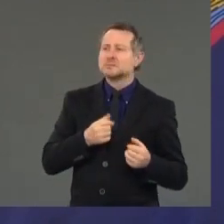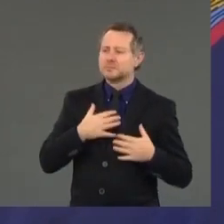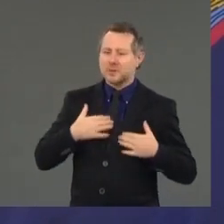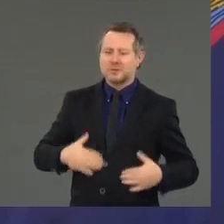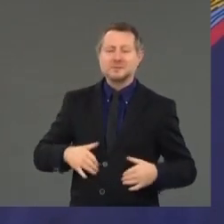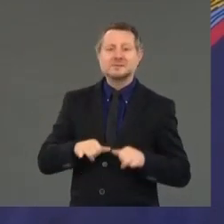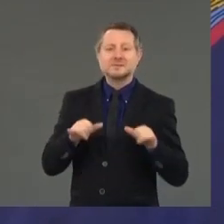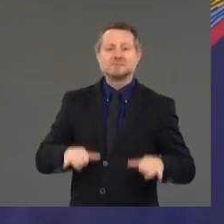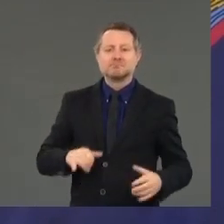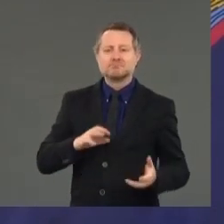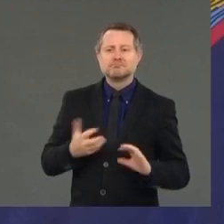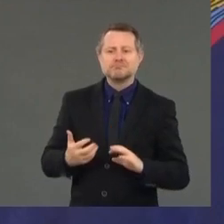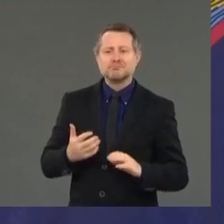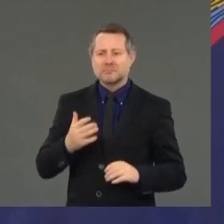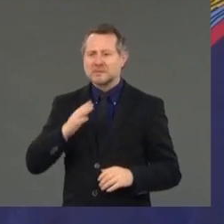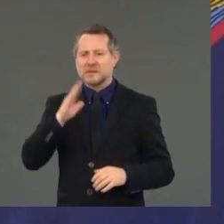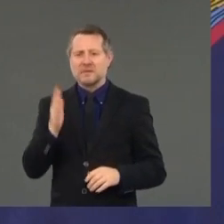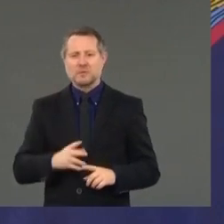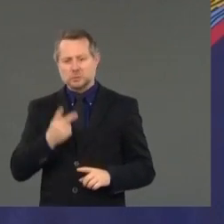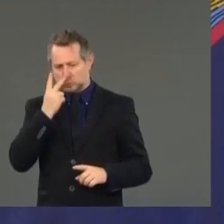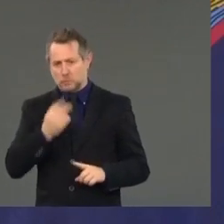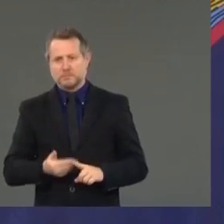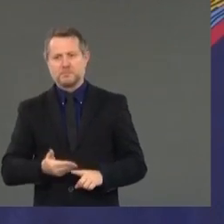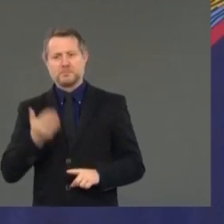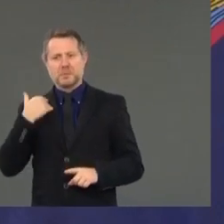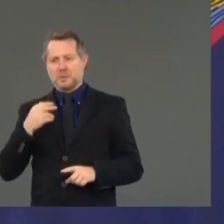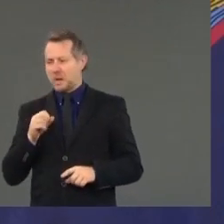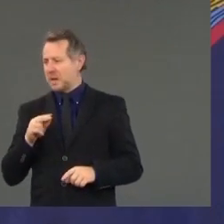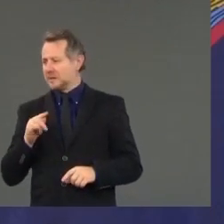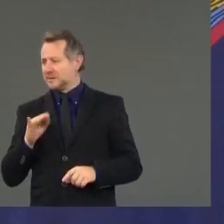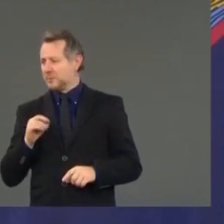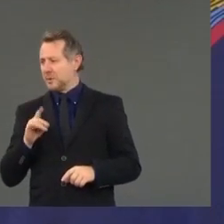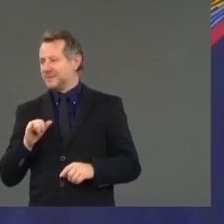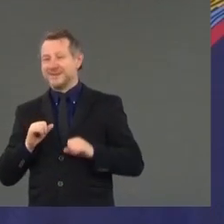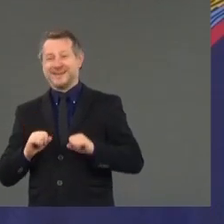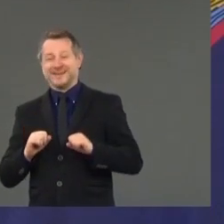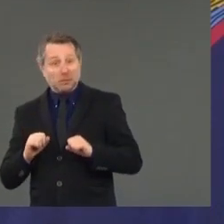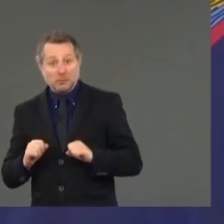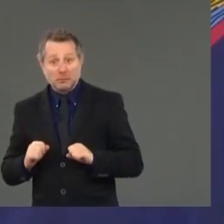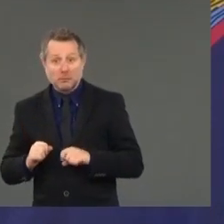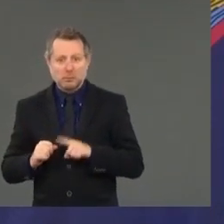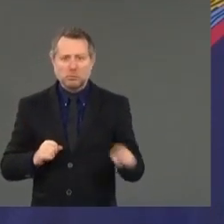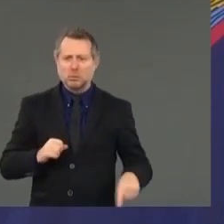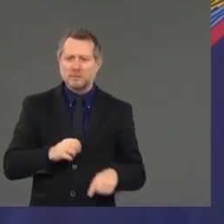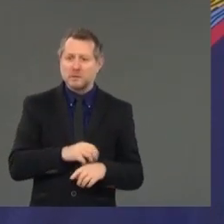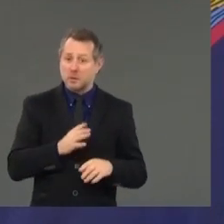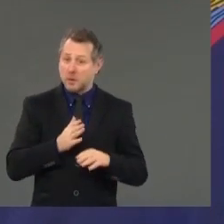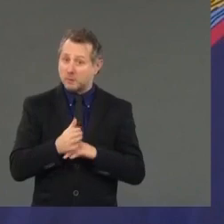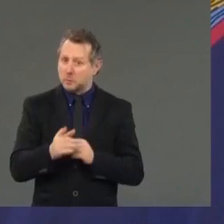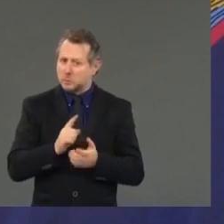AFFECT ON YOUR SYSTEM. BECAUSE WE'VE NEVER SEEN THESE